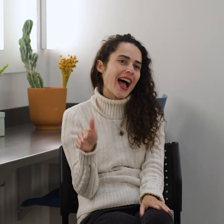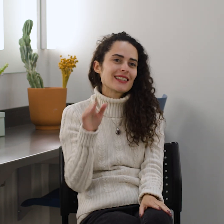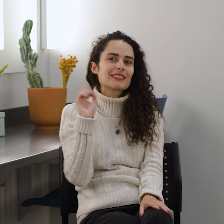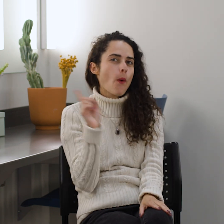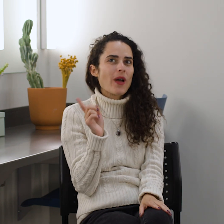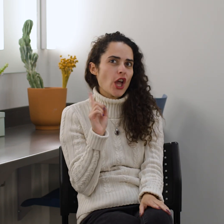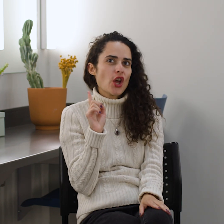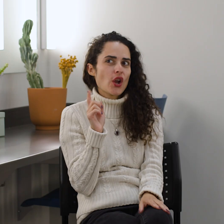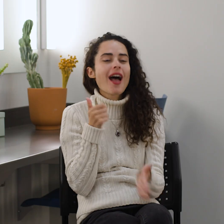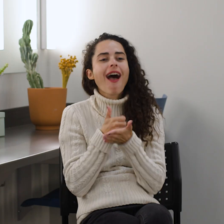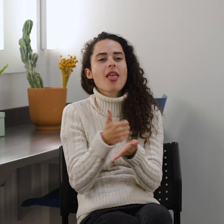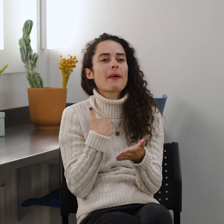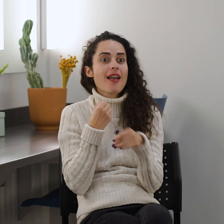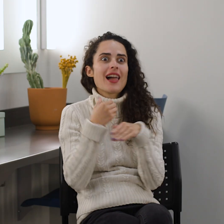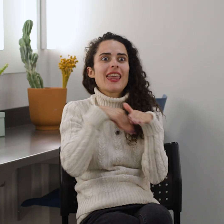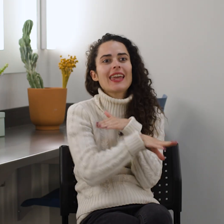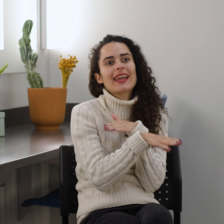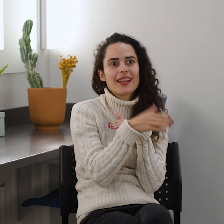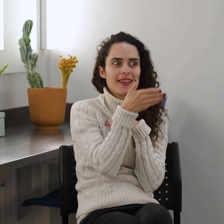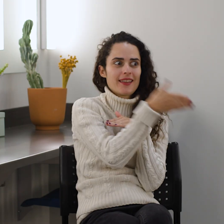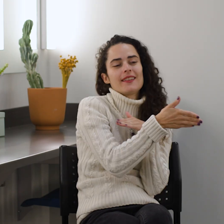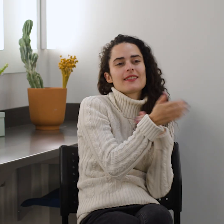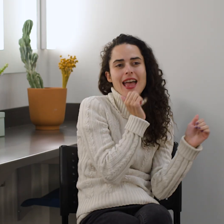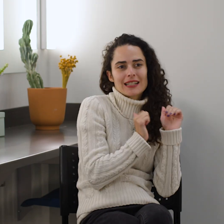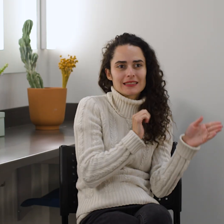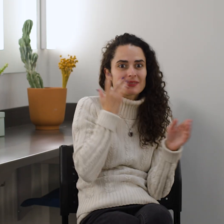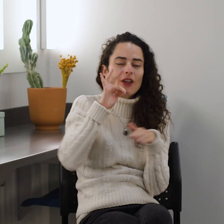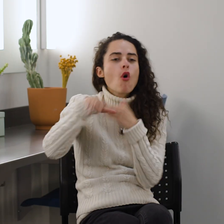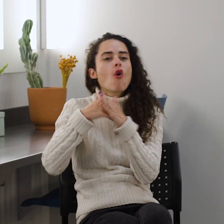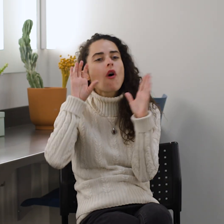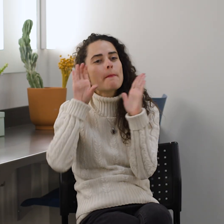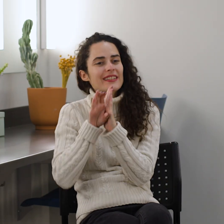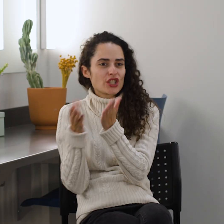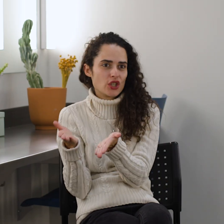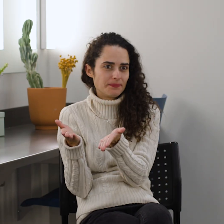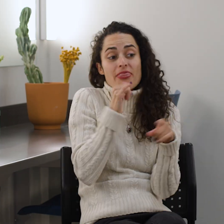And that’s actually what helped me get into acting, because of all the pictures.